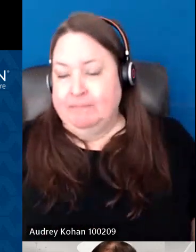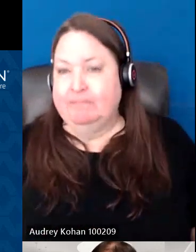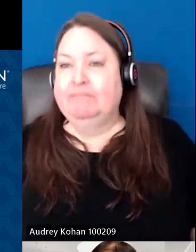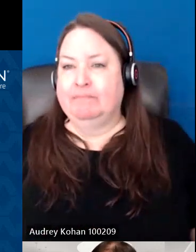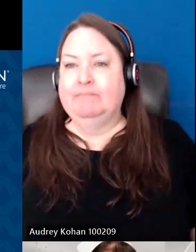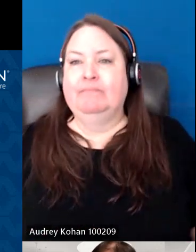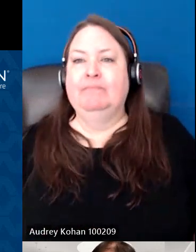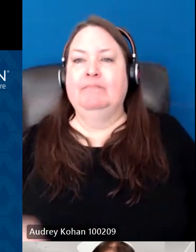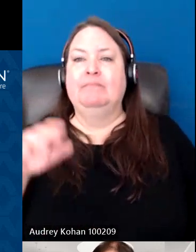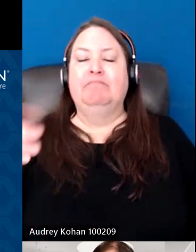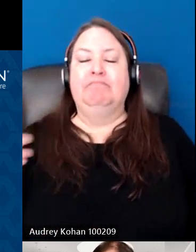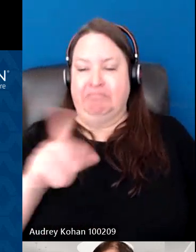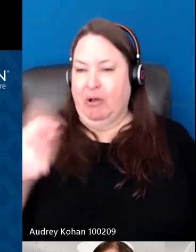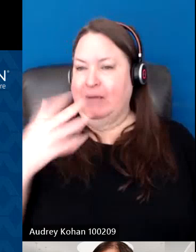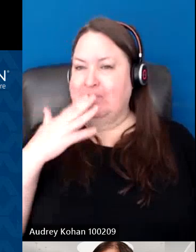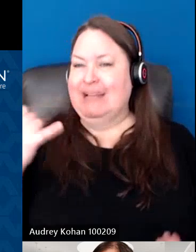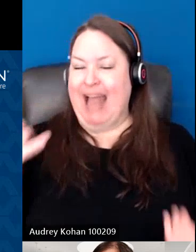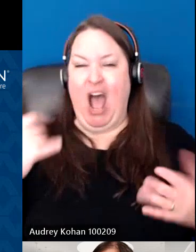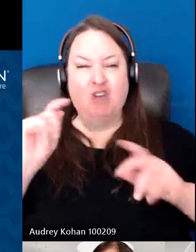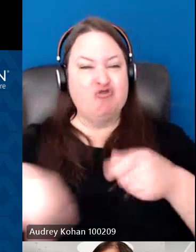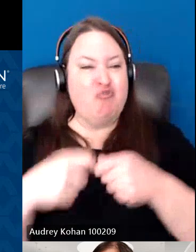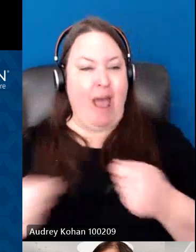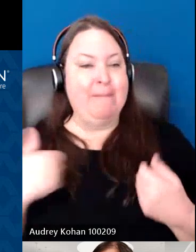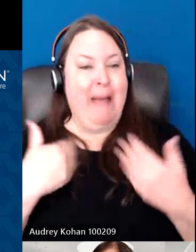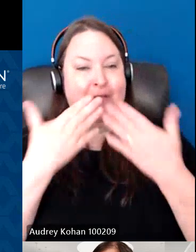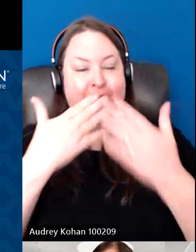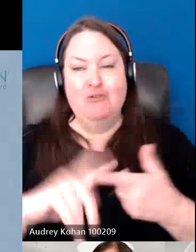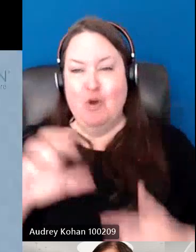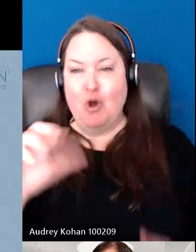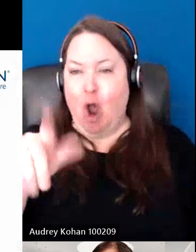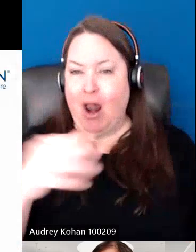all right so we're going to move to wrap so again my thanks to KLA and Drew for their wisdom and